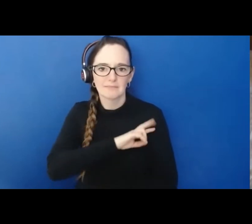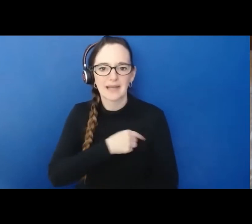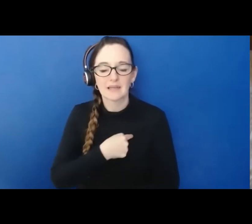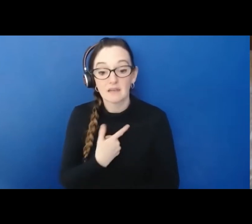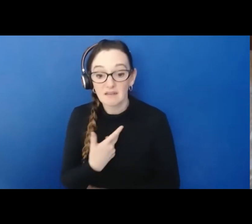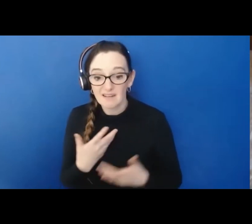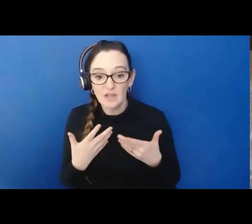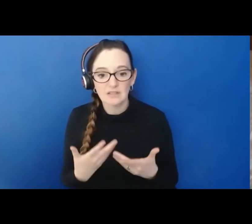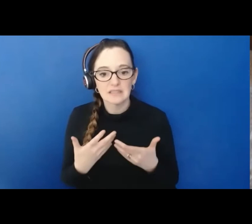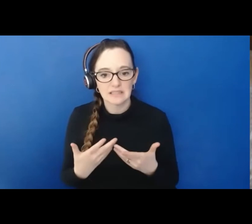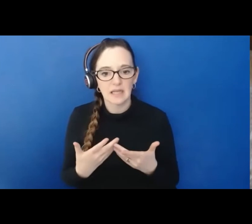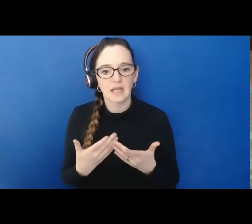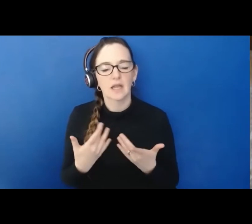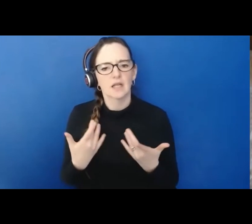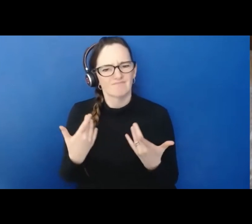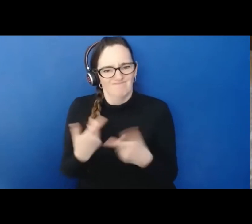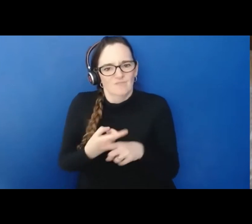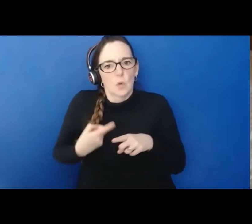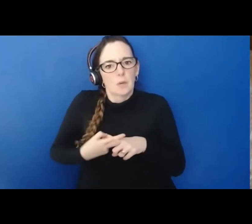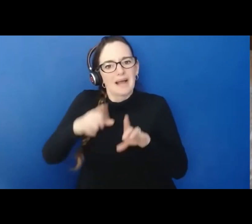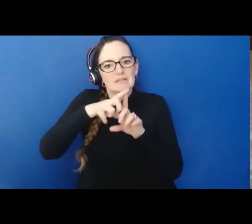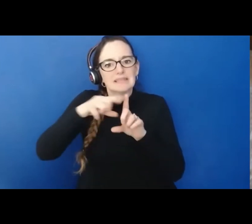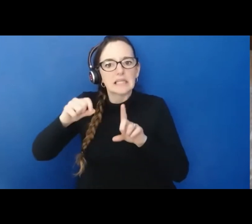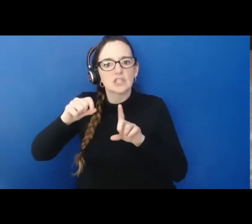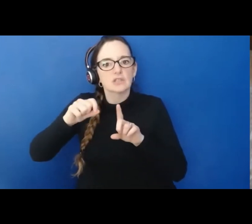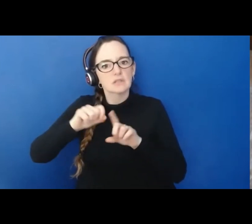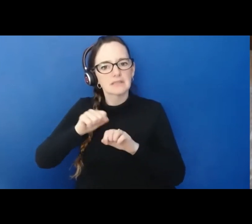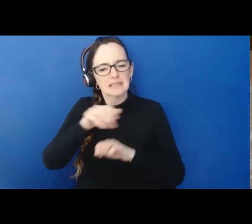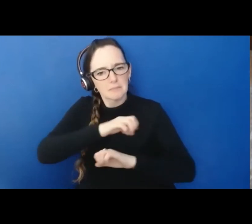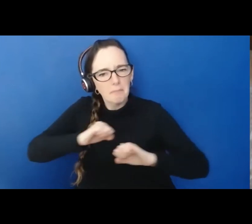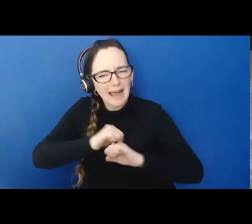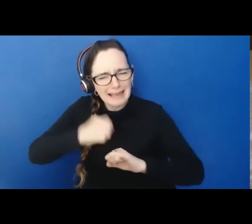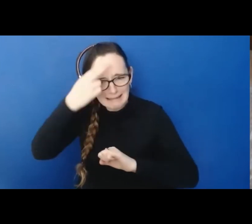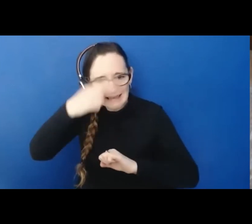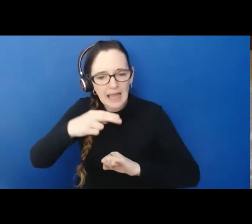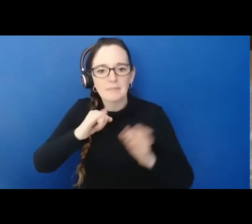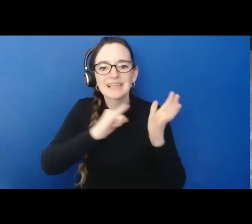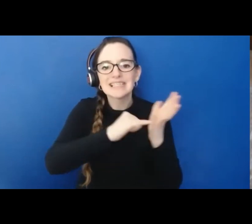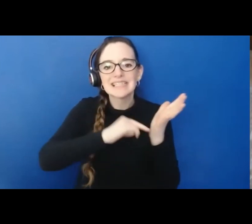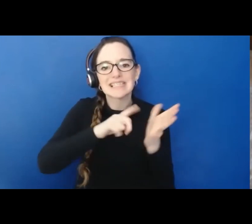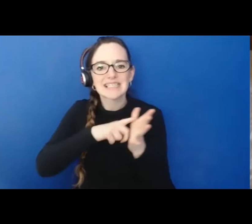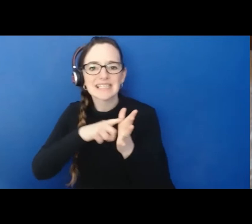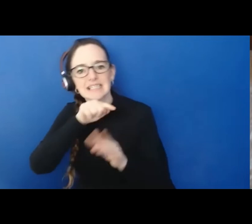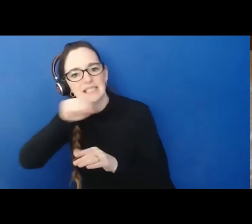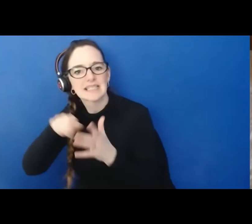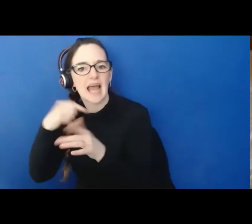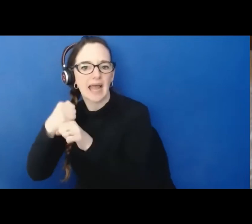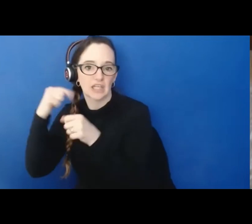a digital space called st_age . It's a digital platform we have created throughout